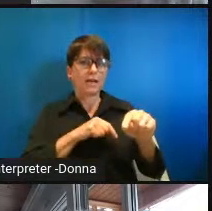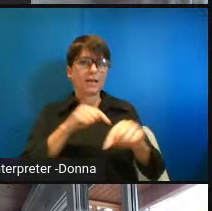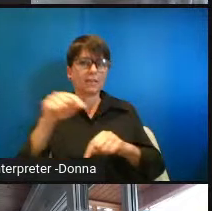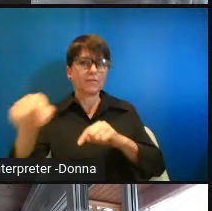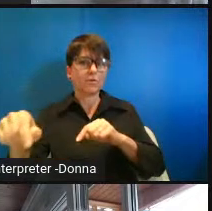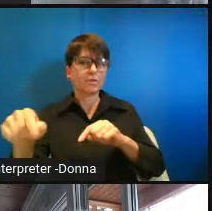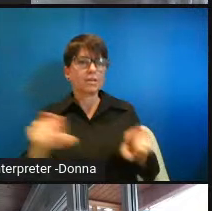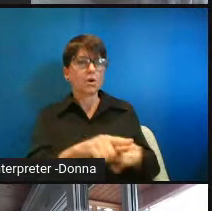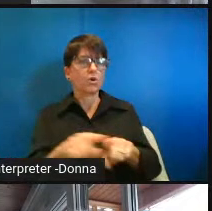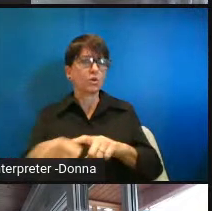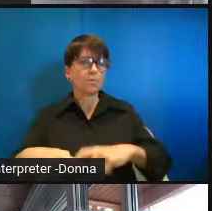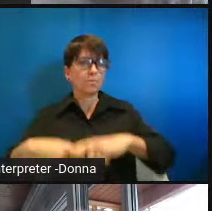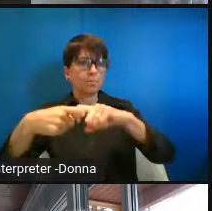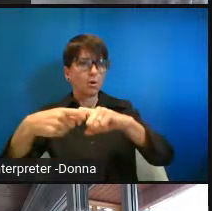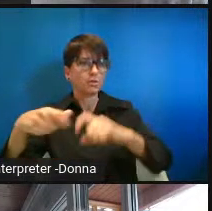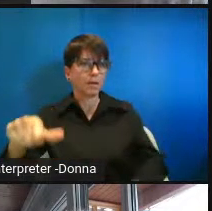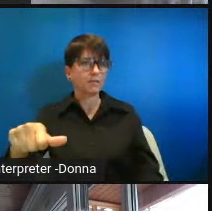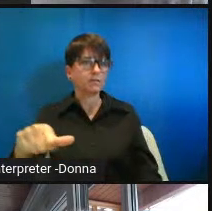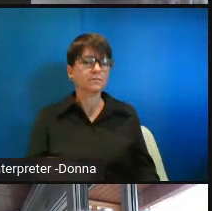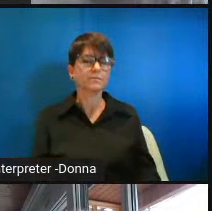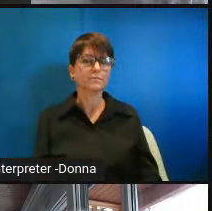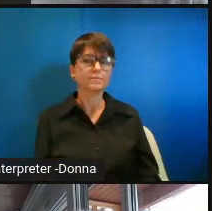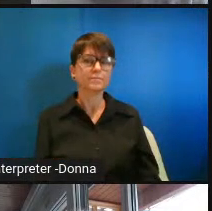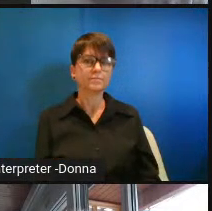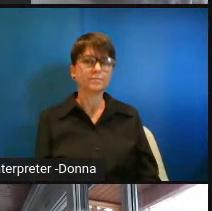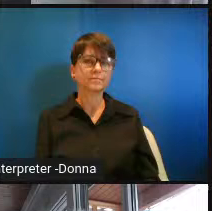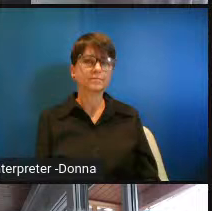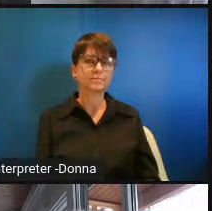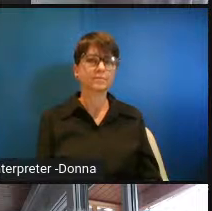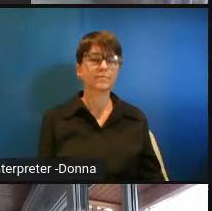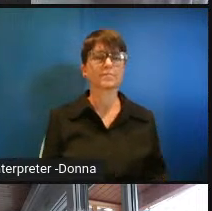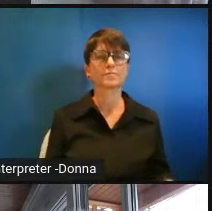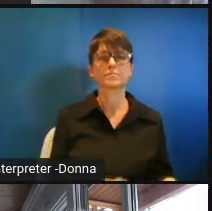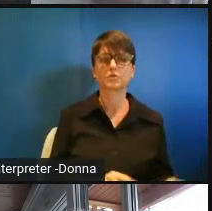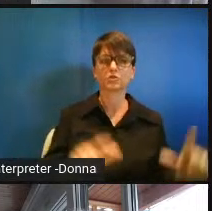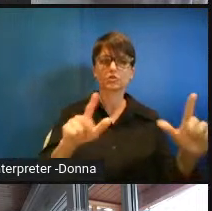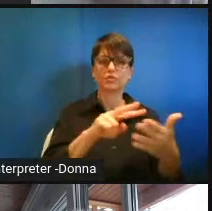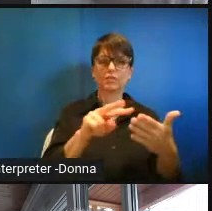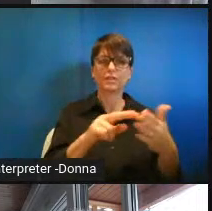A dot signifies which side you are on and there is a pause button.